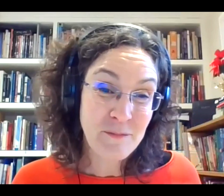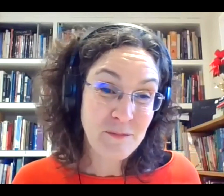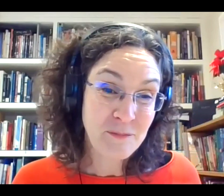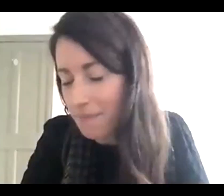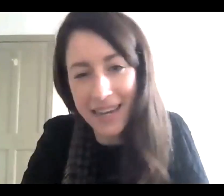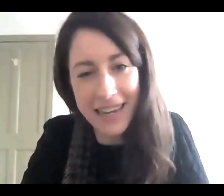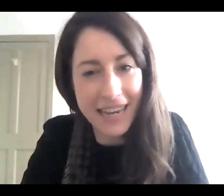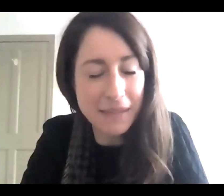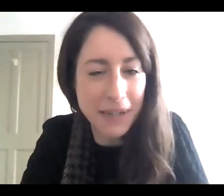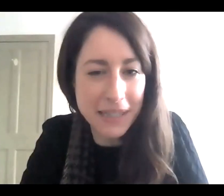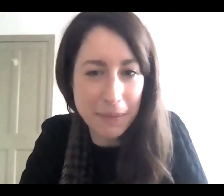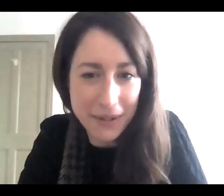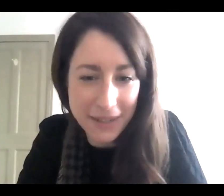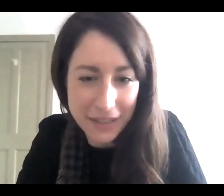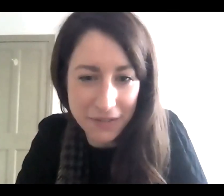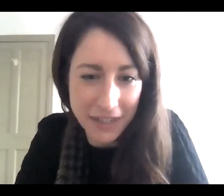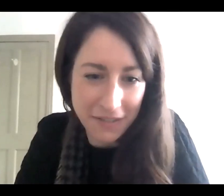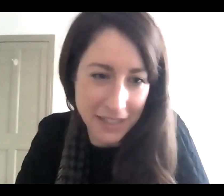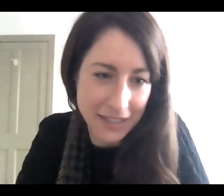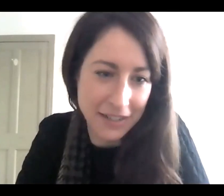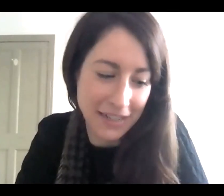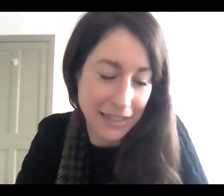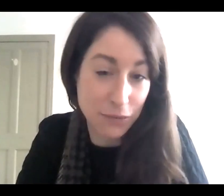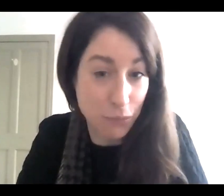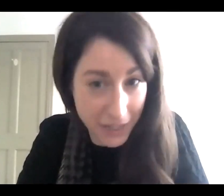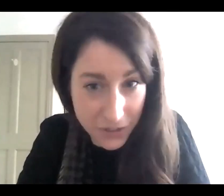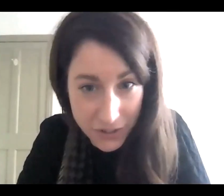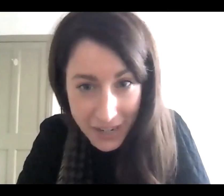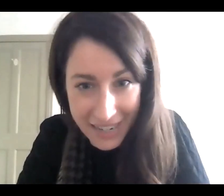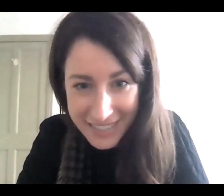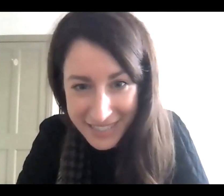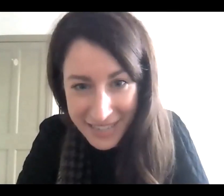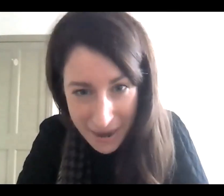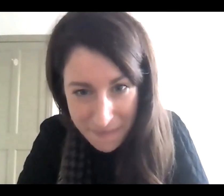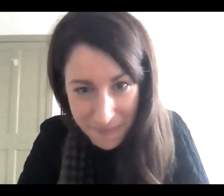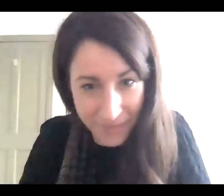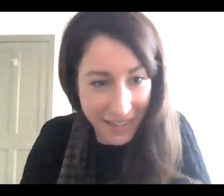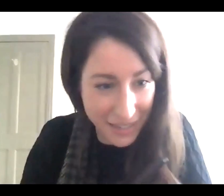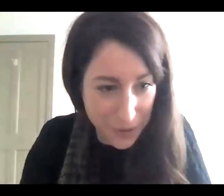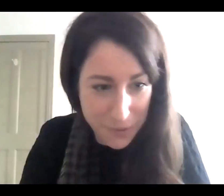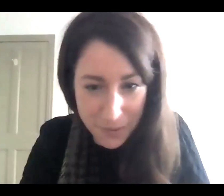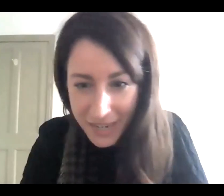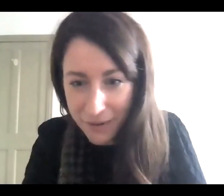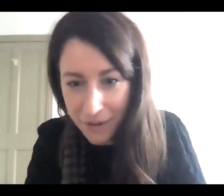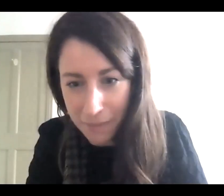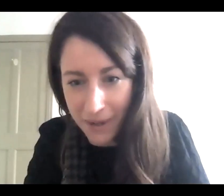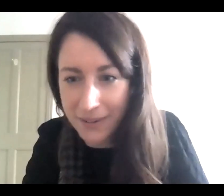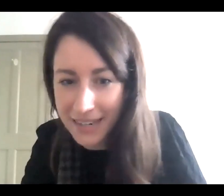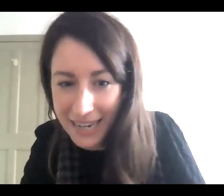Well my, I guess, my experience of Deevy is not as rich as, you know, hearing about Lianne